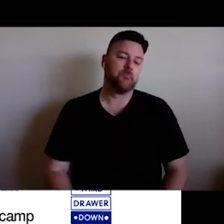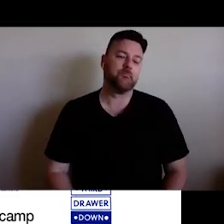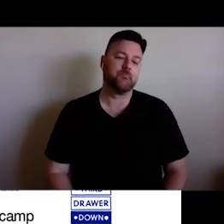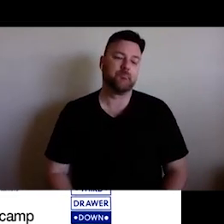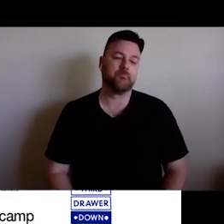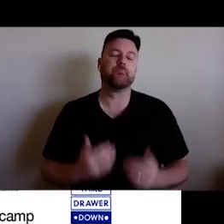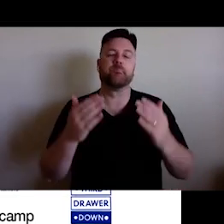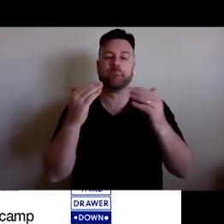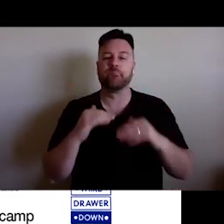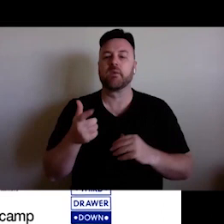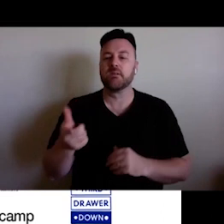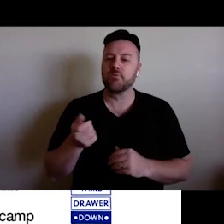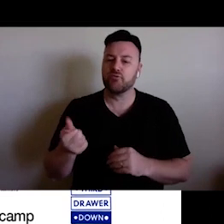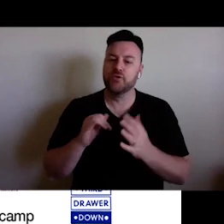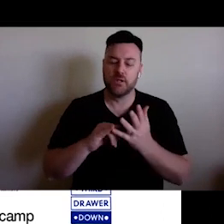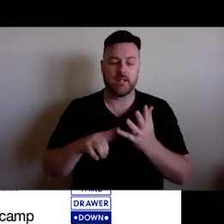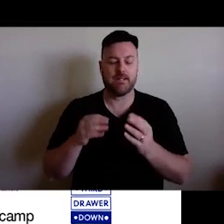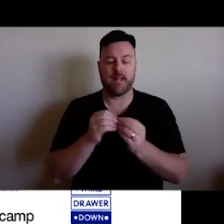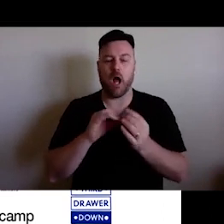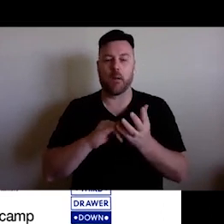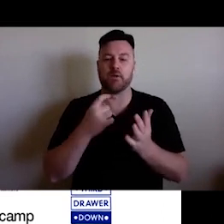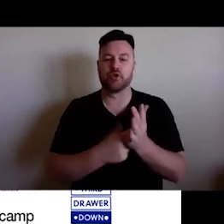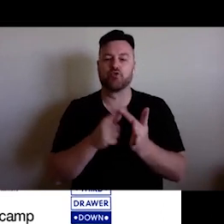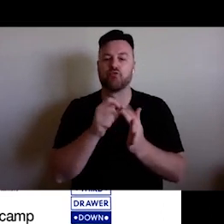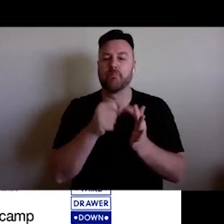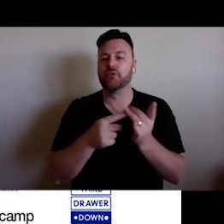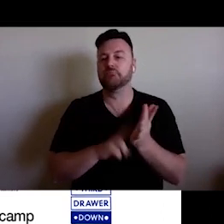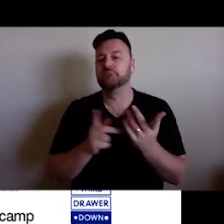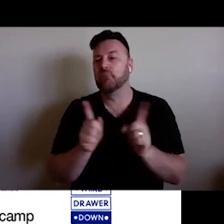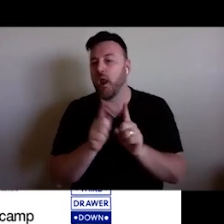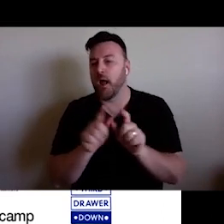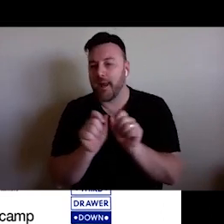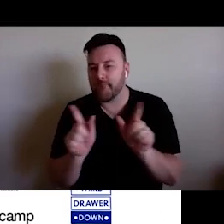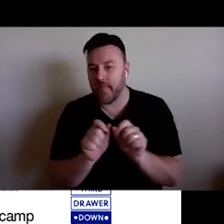but if you look at things like the BFY Player, the British Film